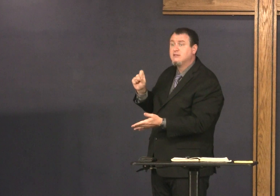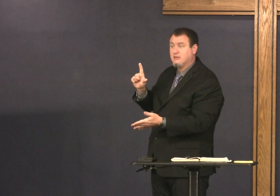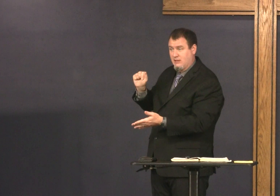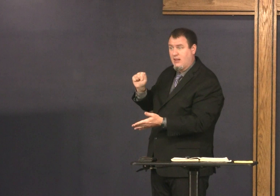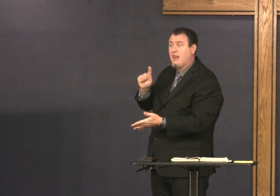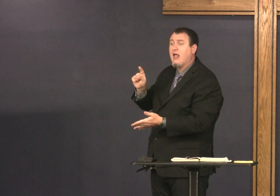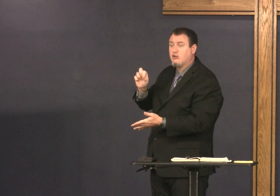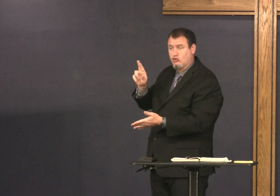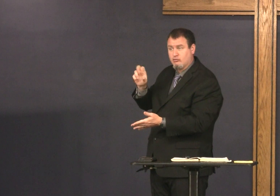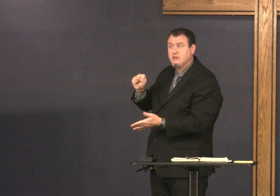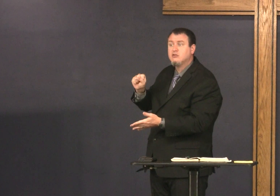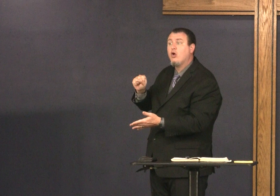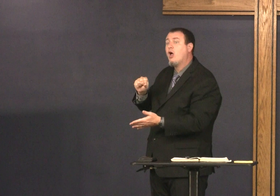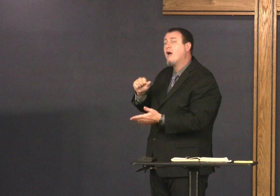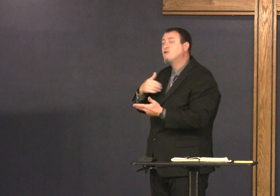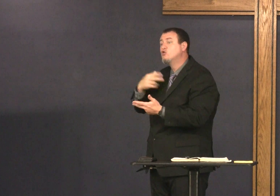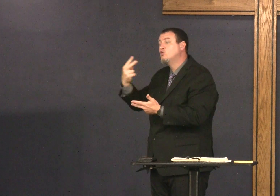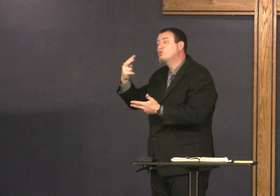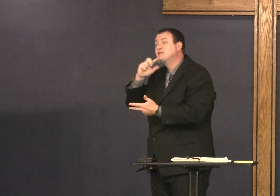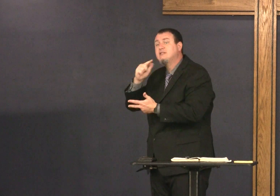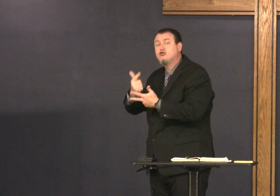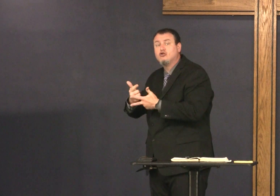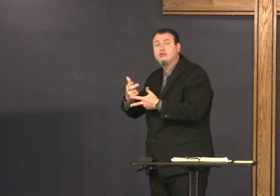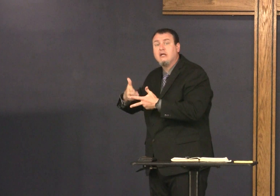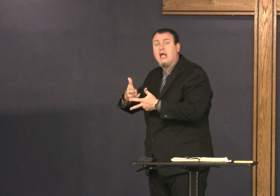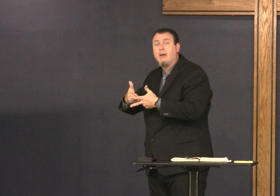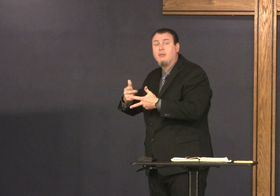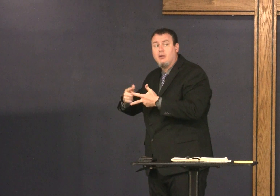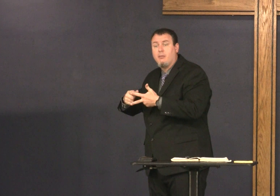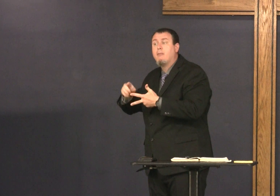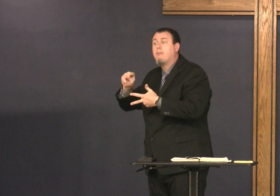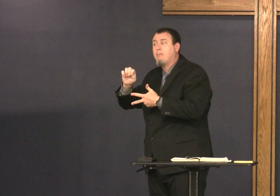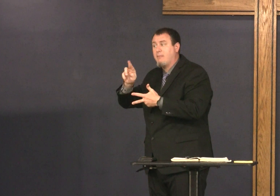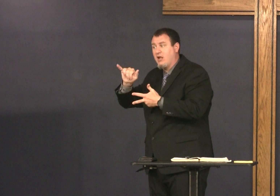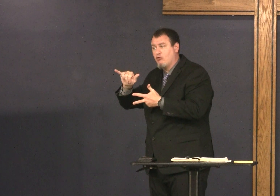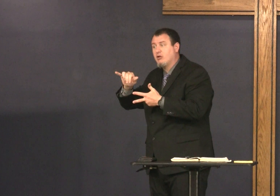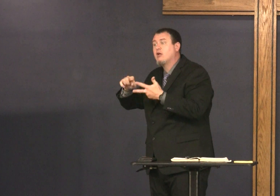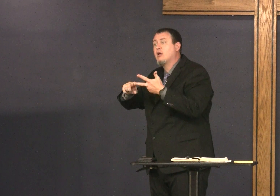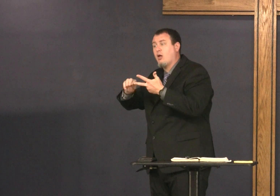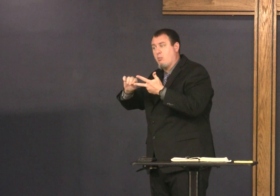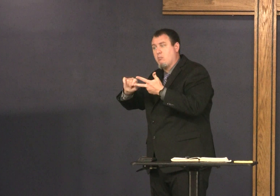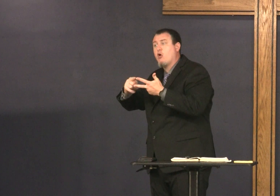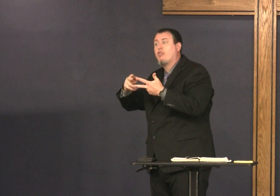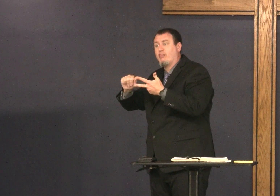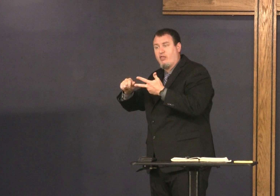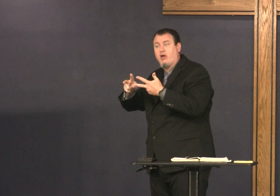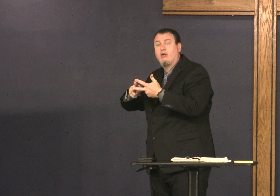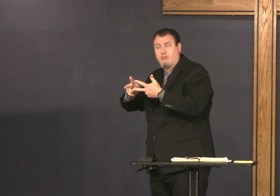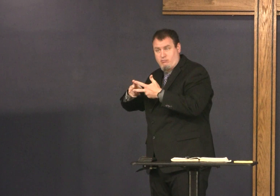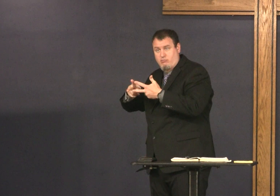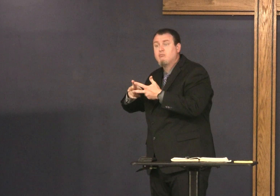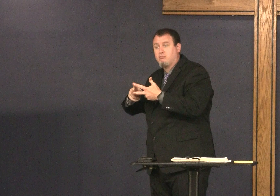Lazarus that is correct and he had two sisters what were their names Mary and Martha